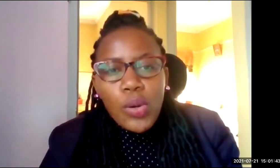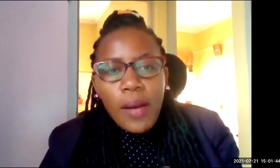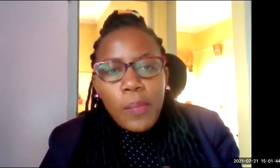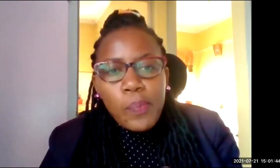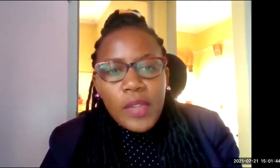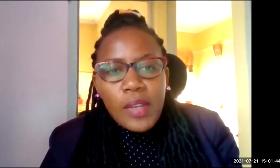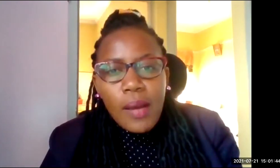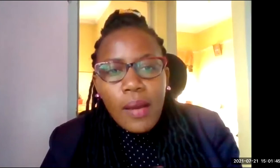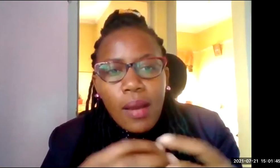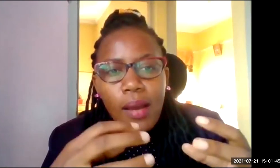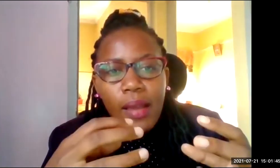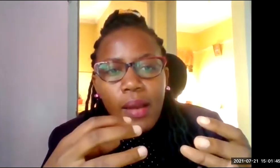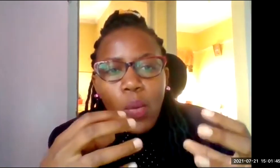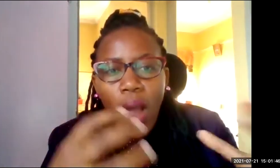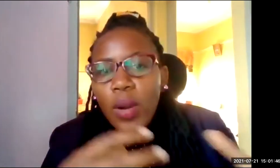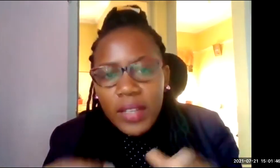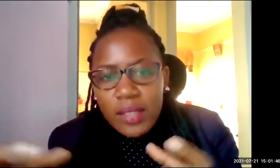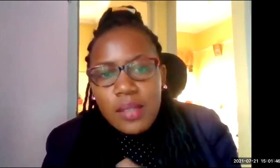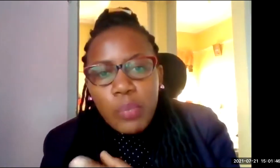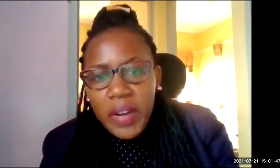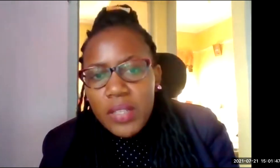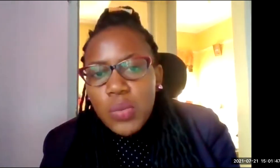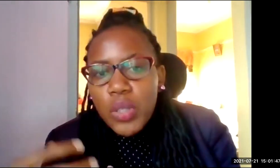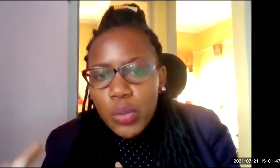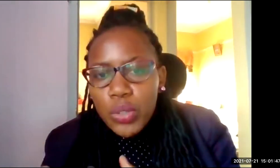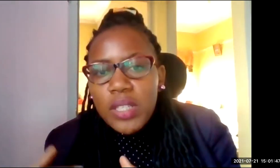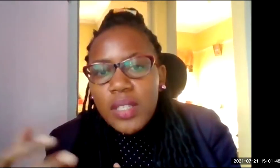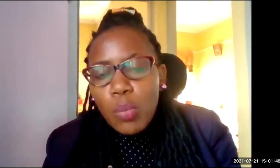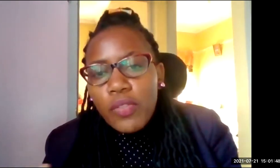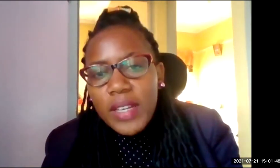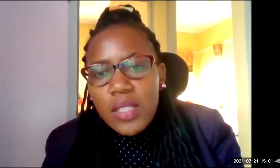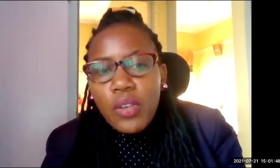inclusion in global financing of education be addressed? I will